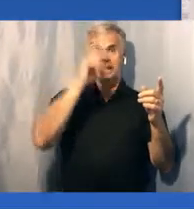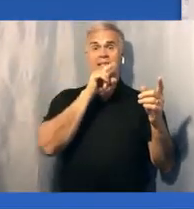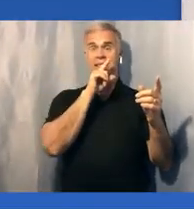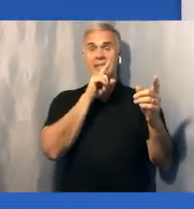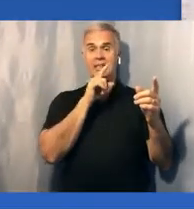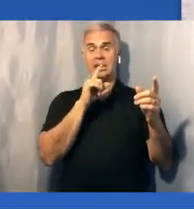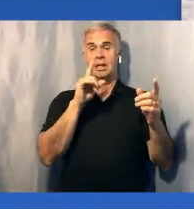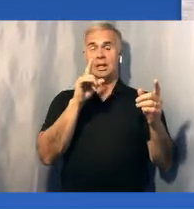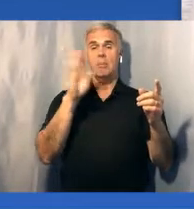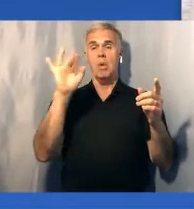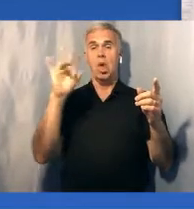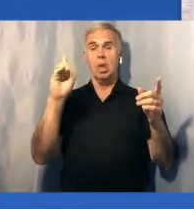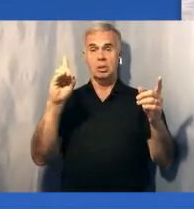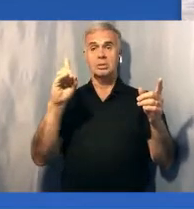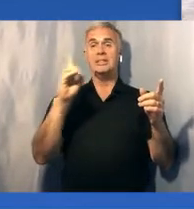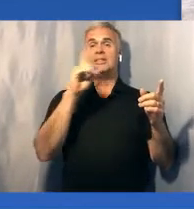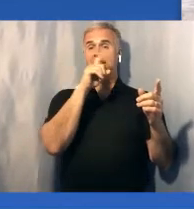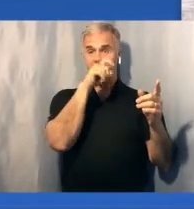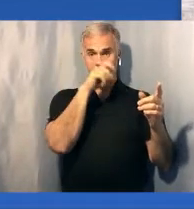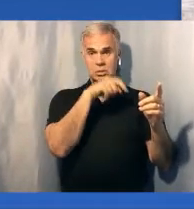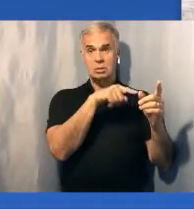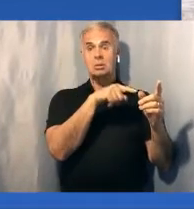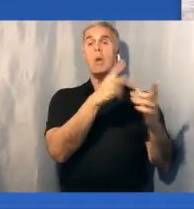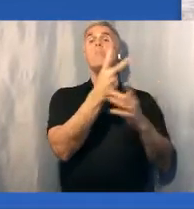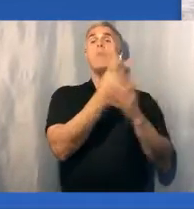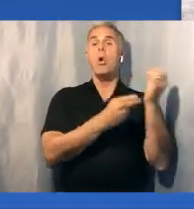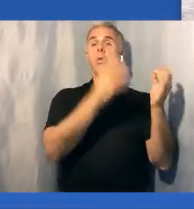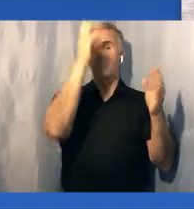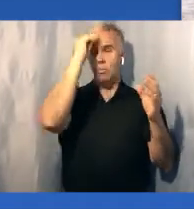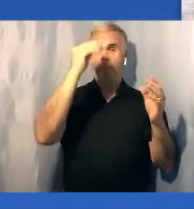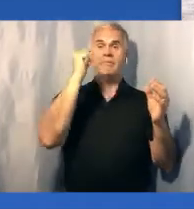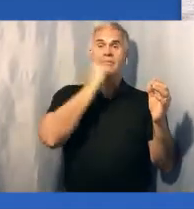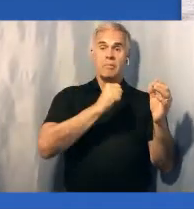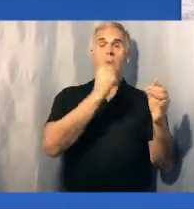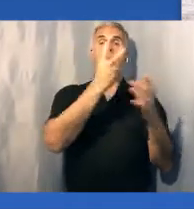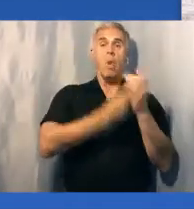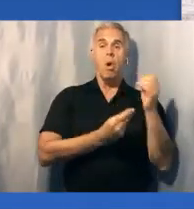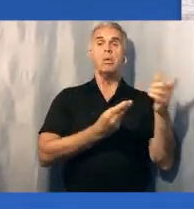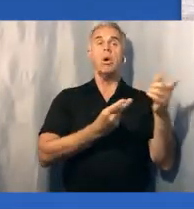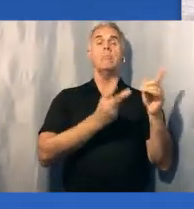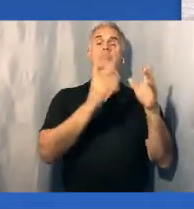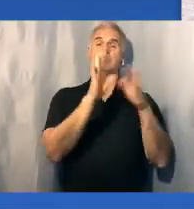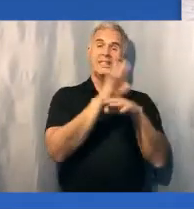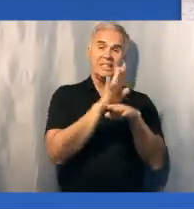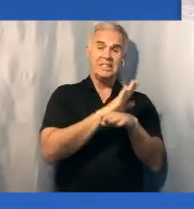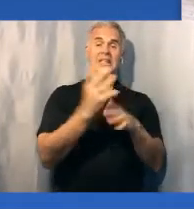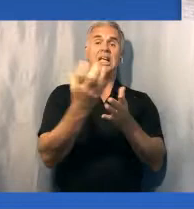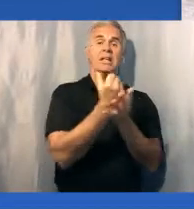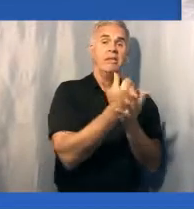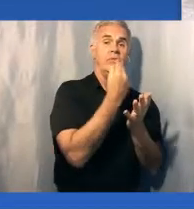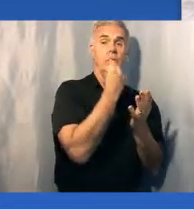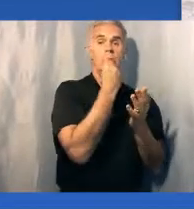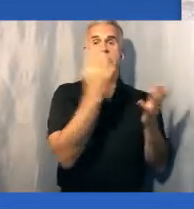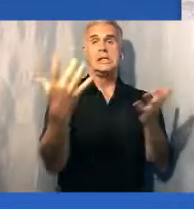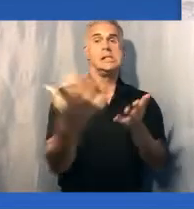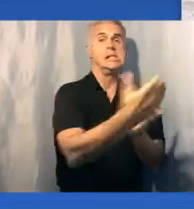Both male and female bald eagles are kept busy bringing food to their hungry young in the nest.